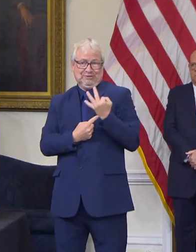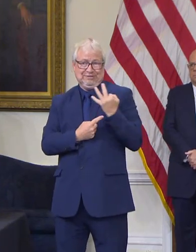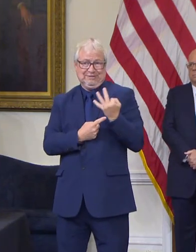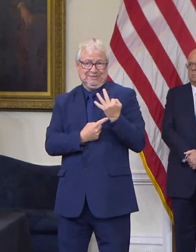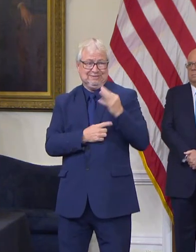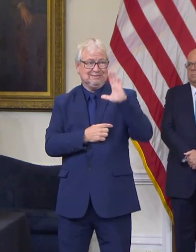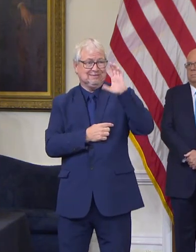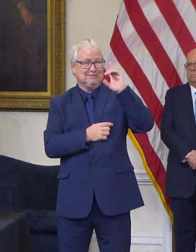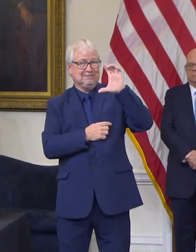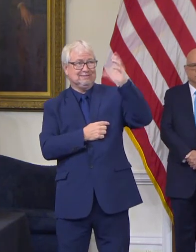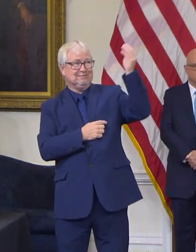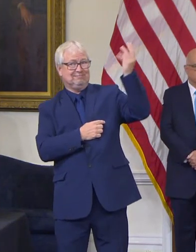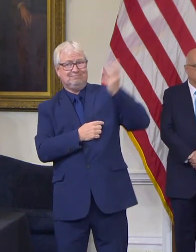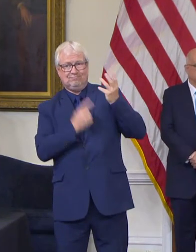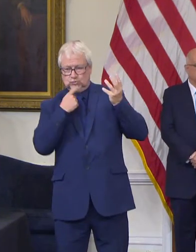welcome the news from CDC last Friday.